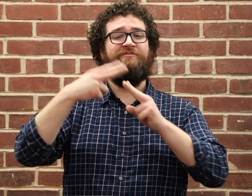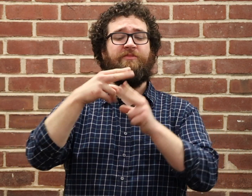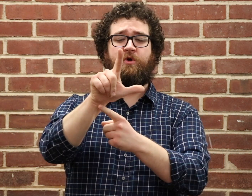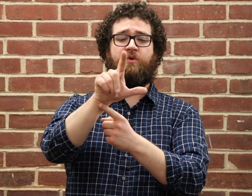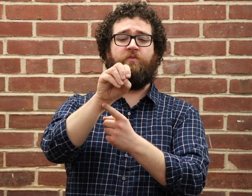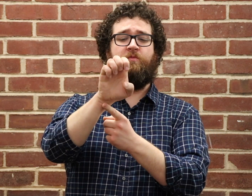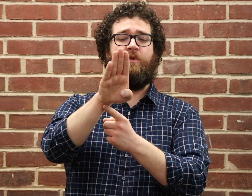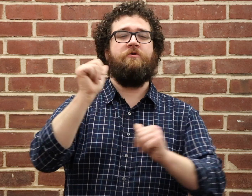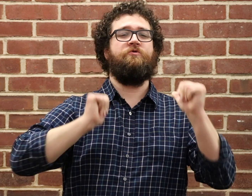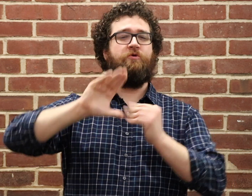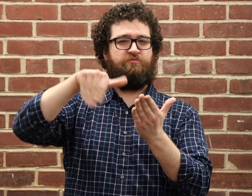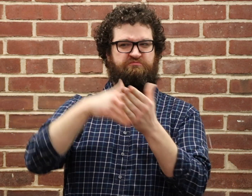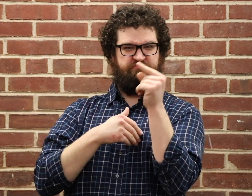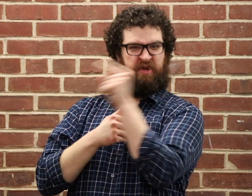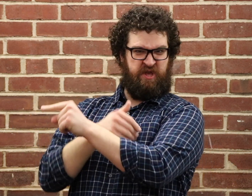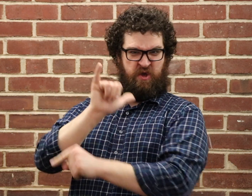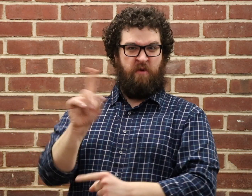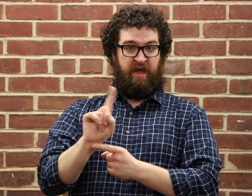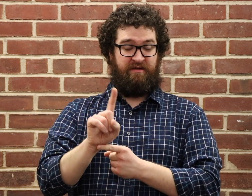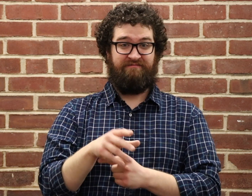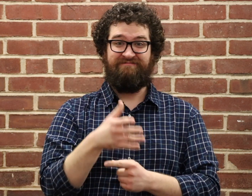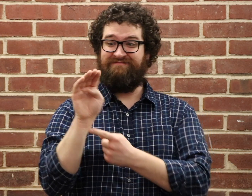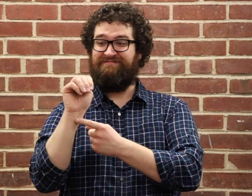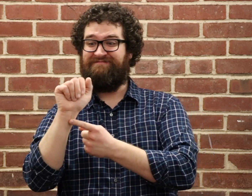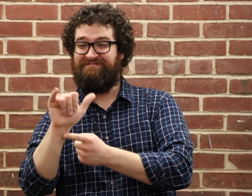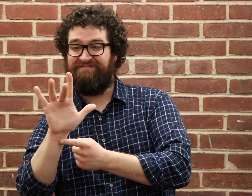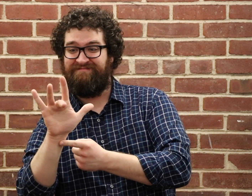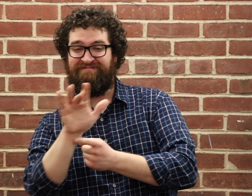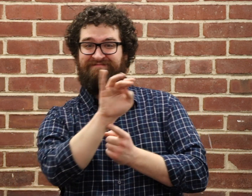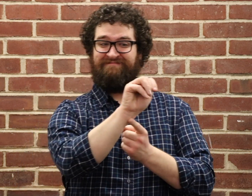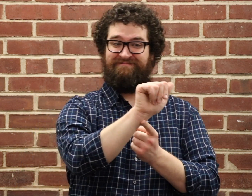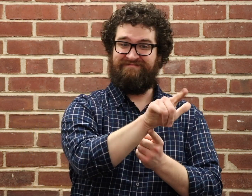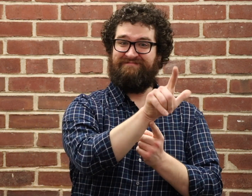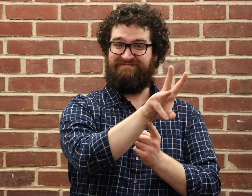Loeb Performing Arts Center. Both May 25th and May 26th are confirmed so